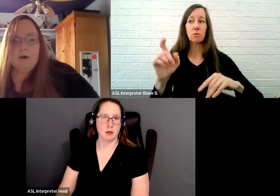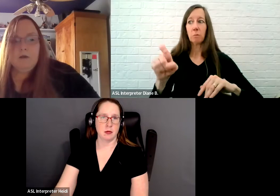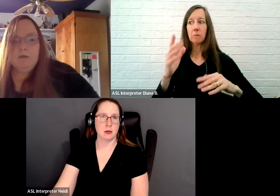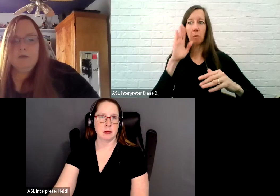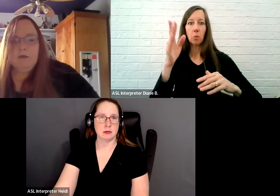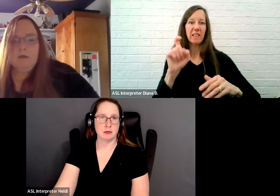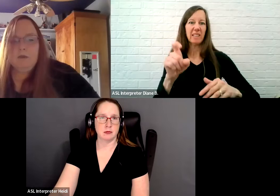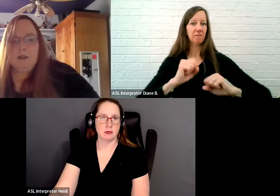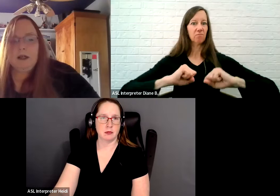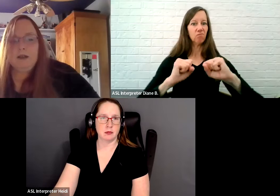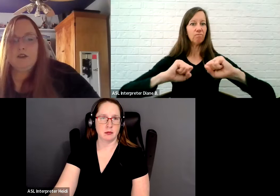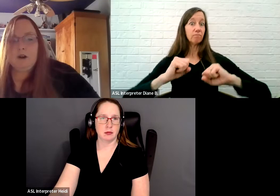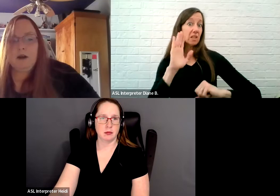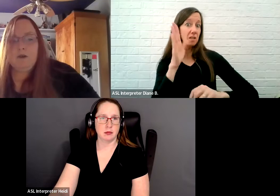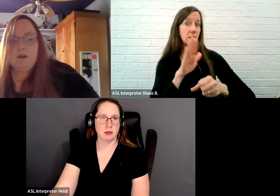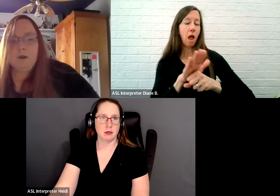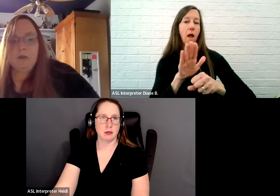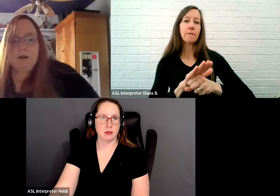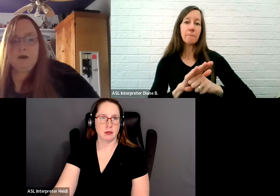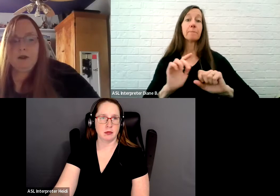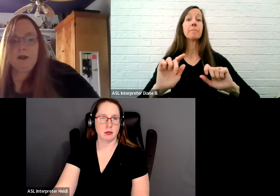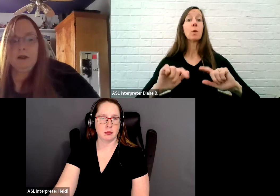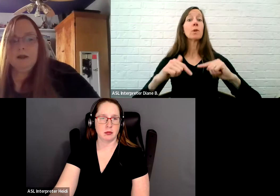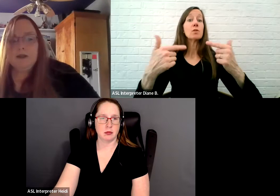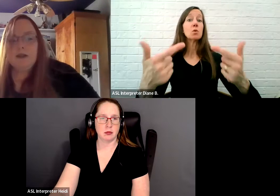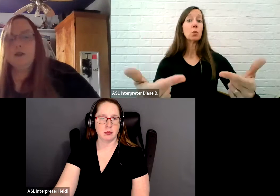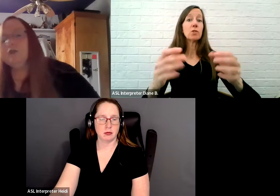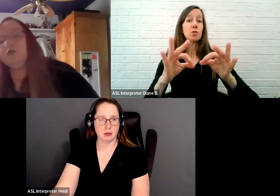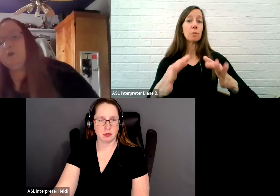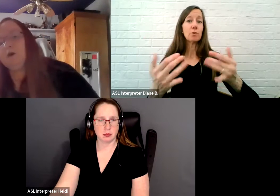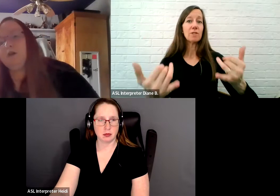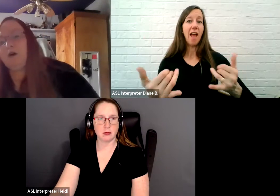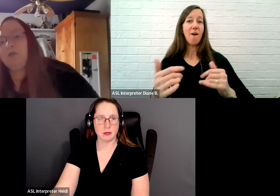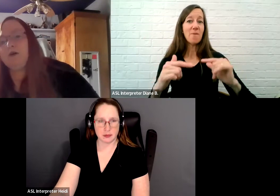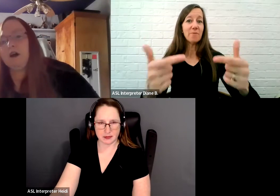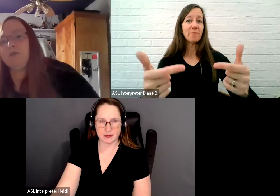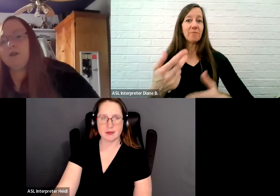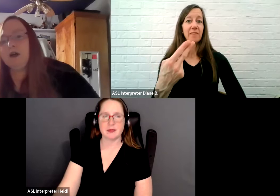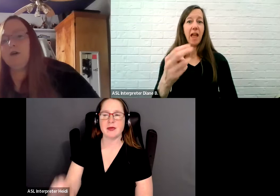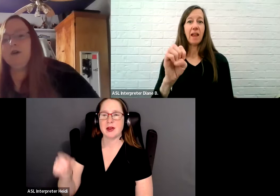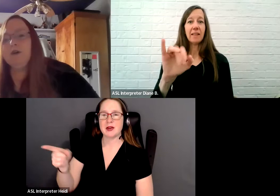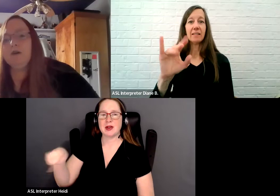So when they describe this apartment to me, they said, This is one of our most upscaled